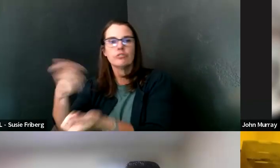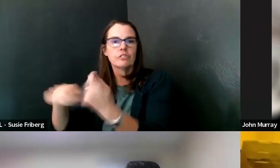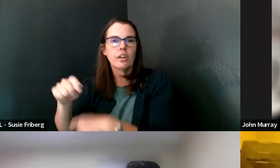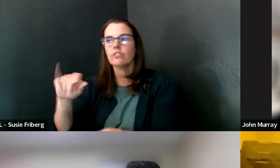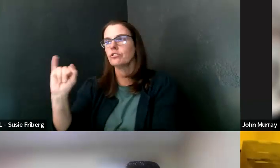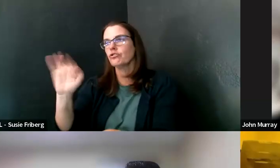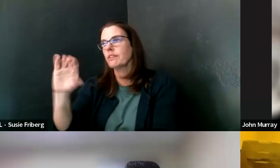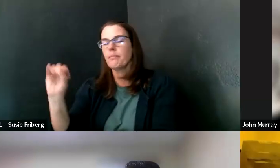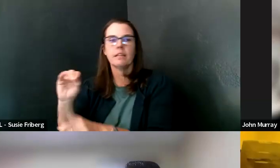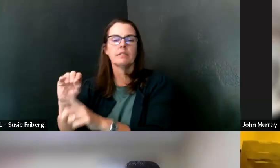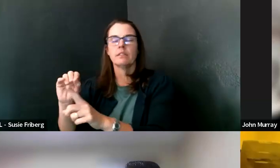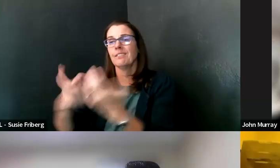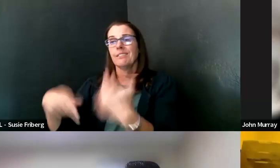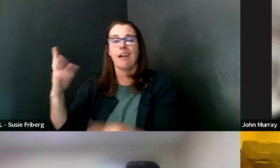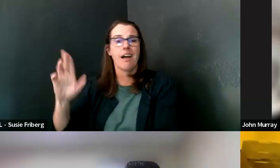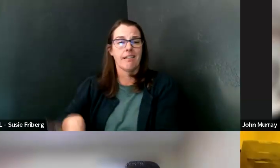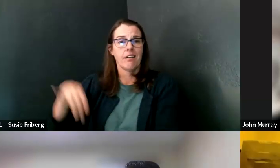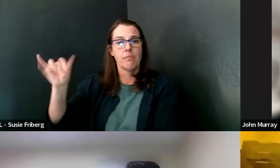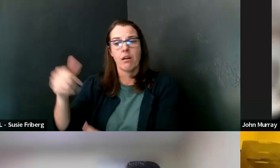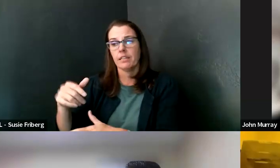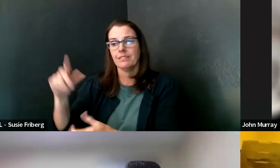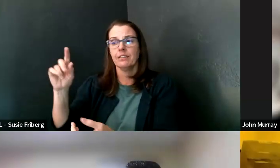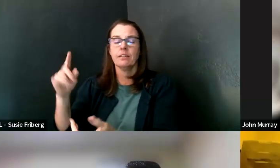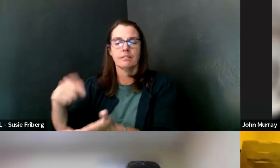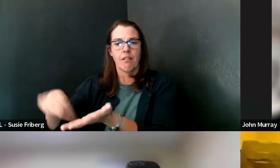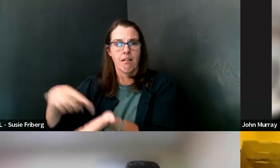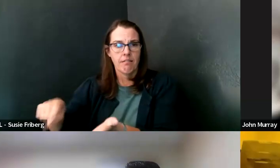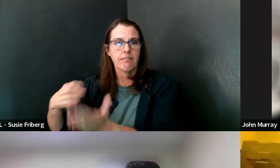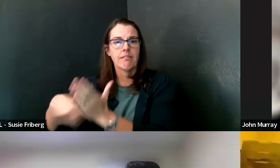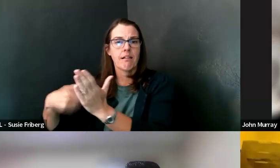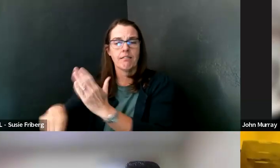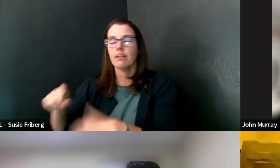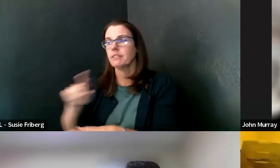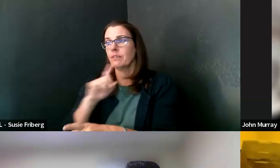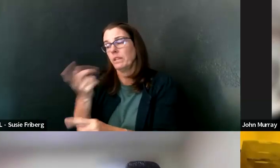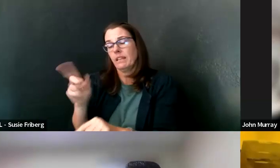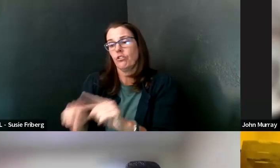high out-ofpocket deductibles, maximums, inability to apply financial assistance.